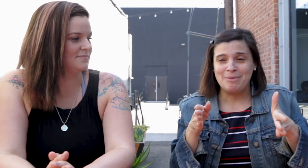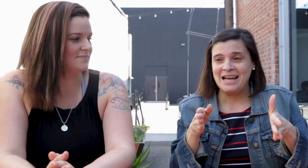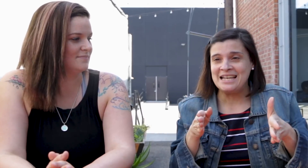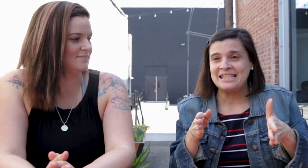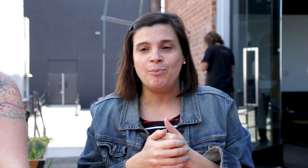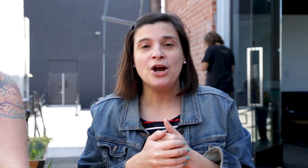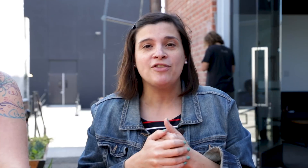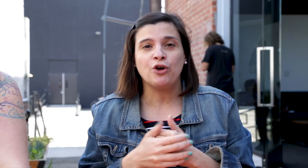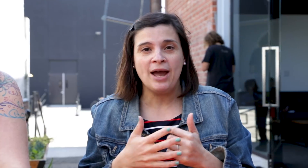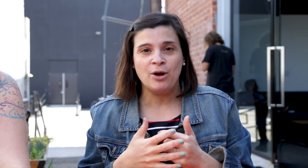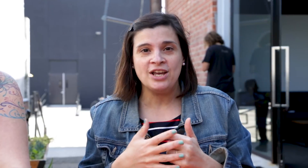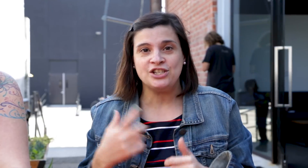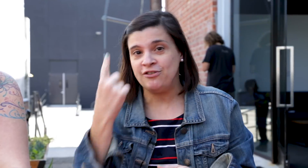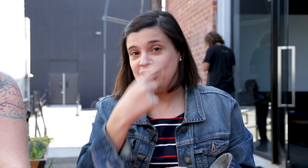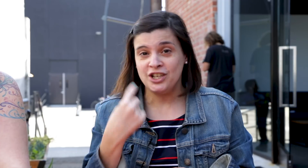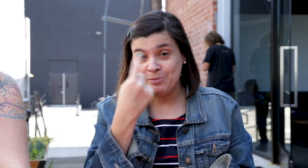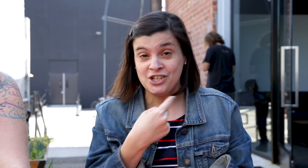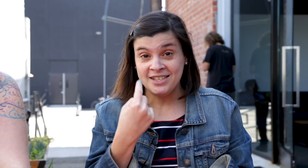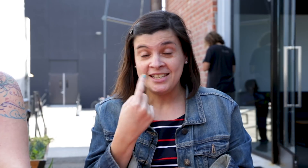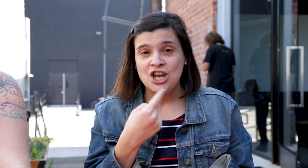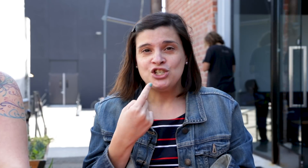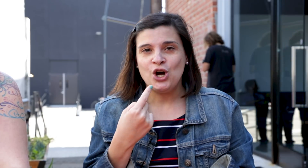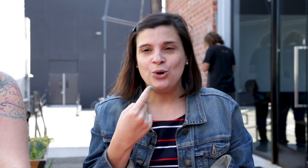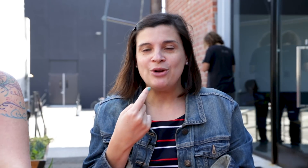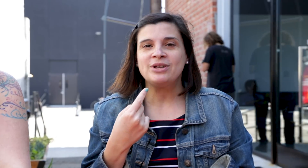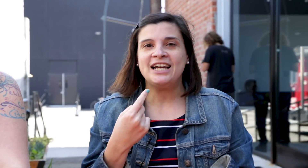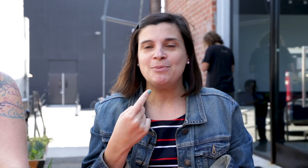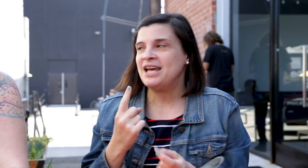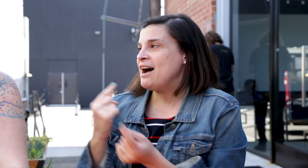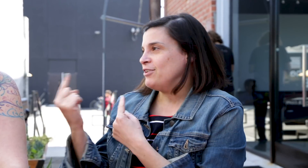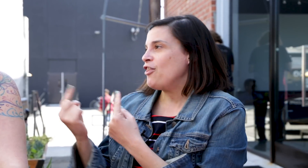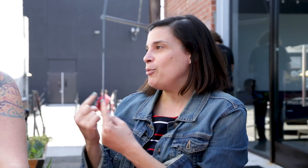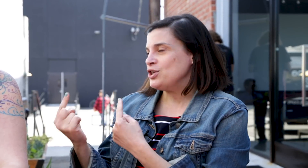because part of the grammar is your facial expressions, so it really helps to have another person.